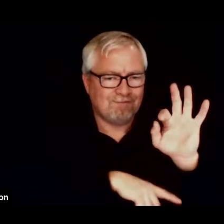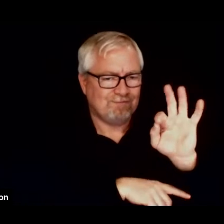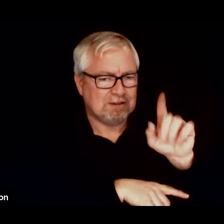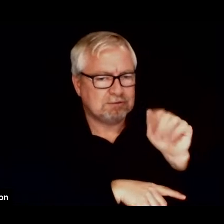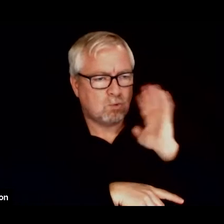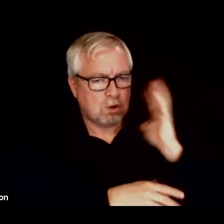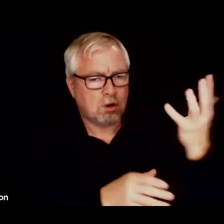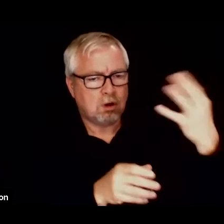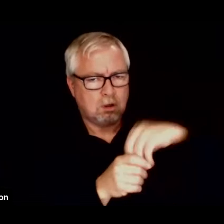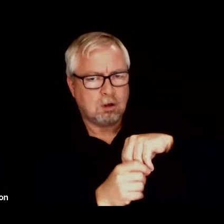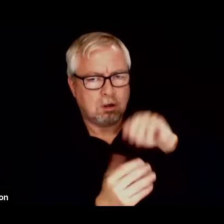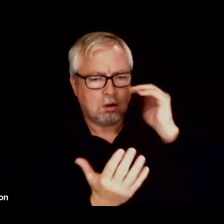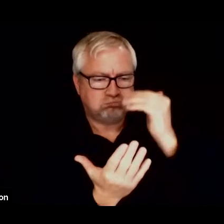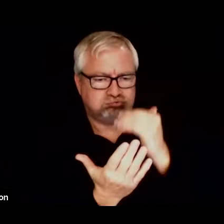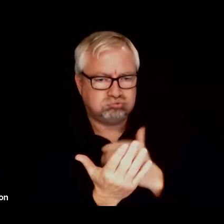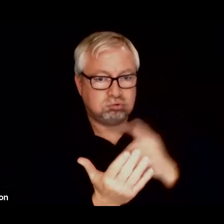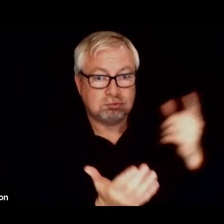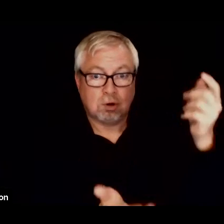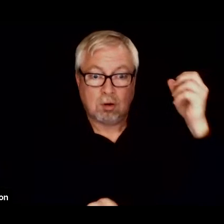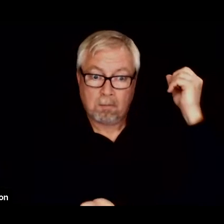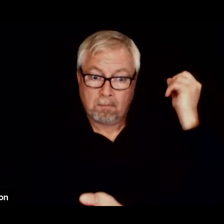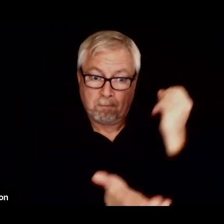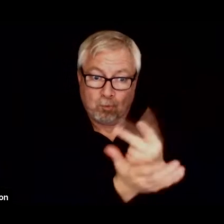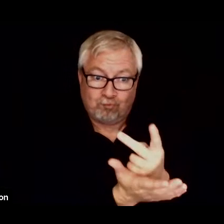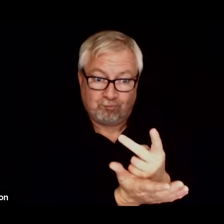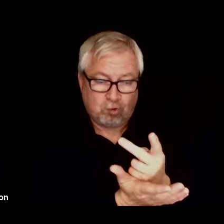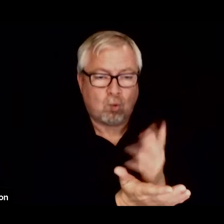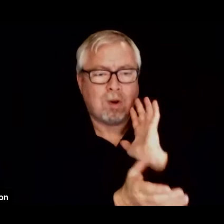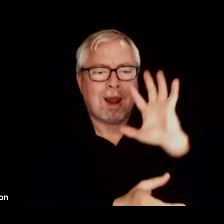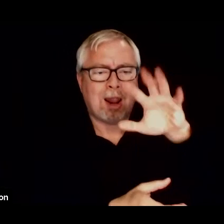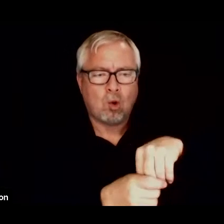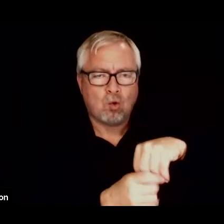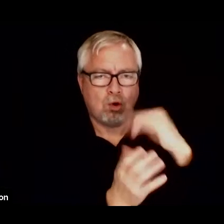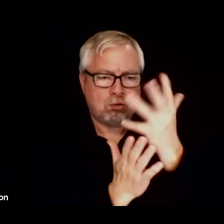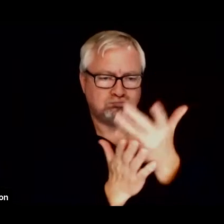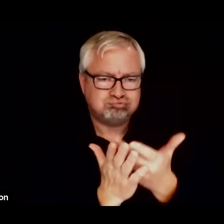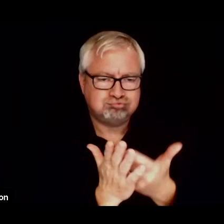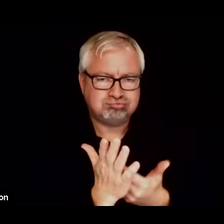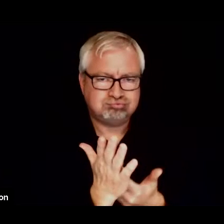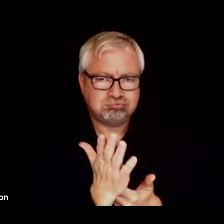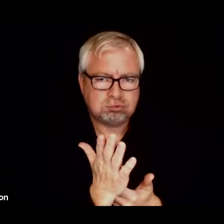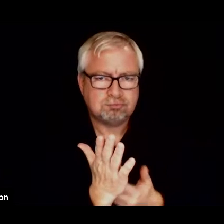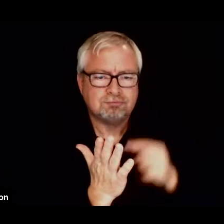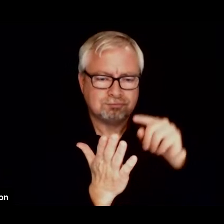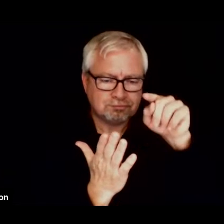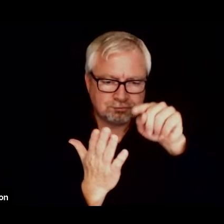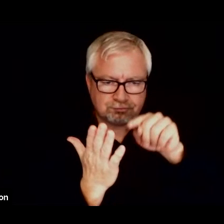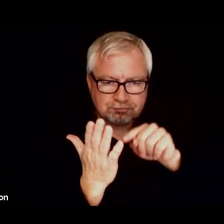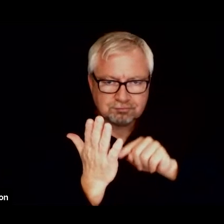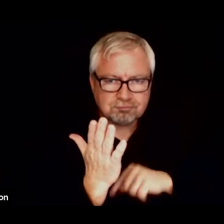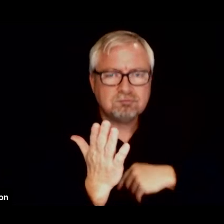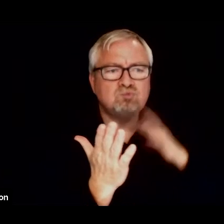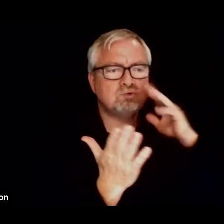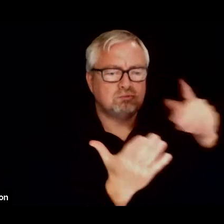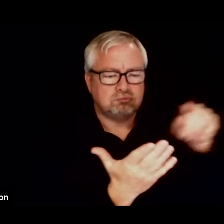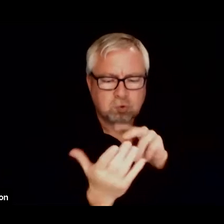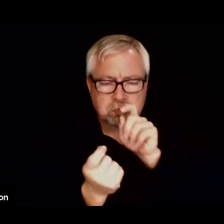but some of the detail coming along with it will inform us on this question on the impact of the